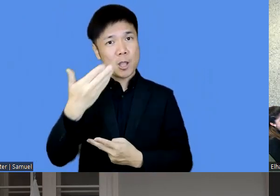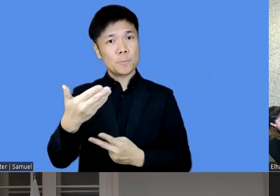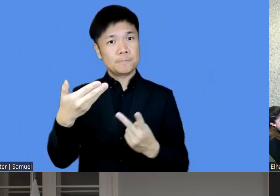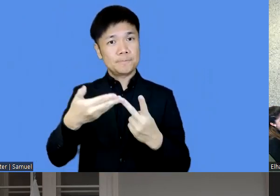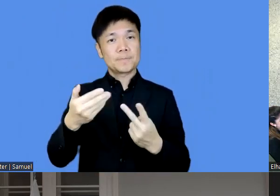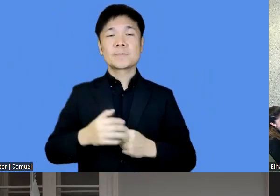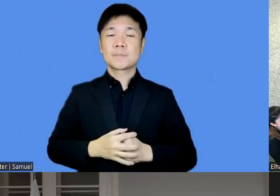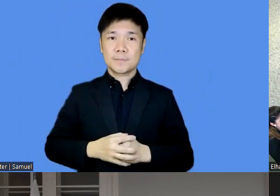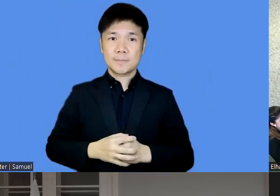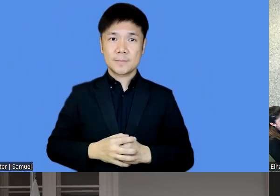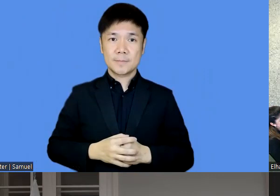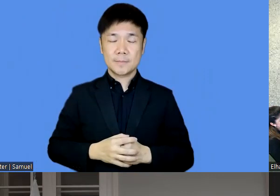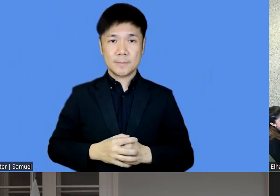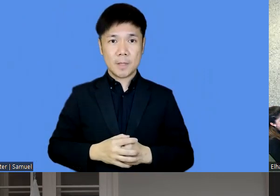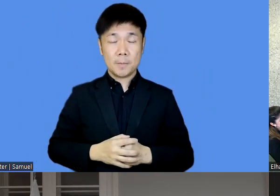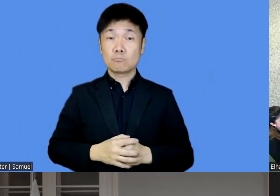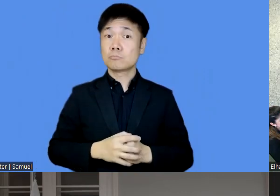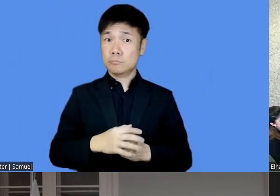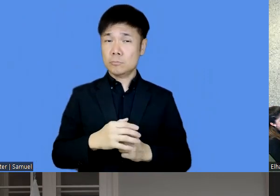online. The discussion is very useful.